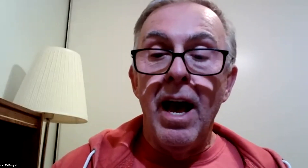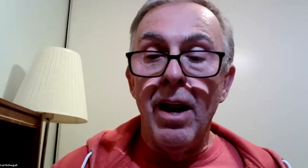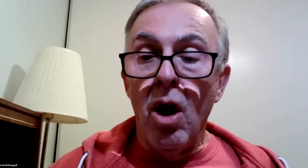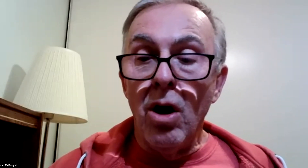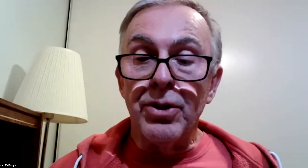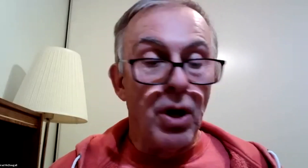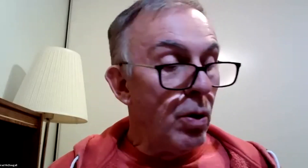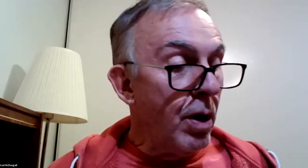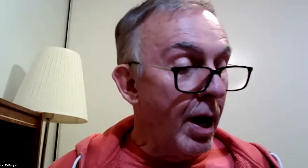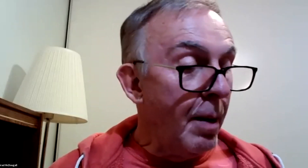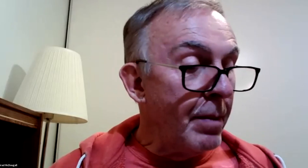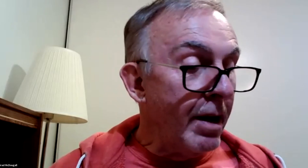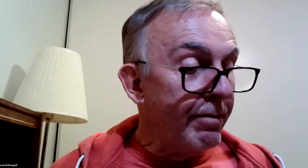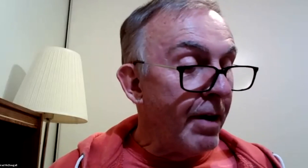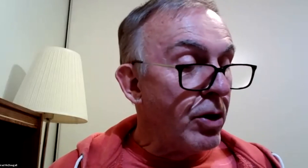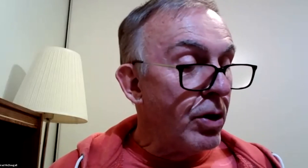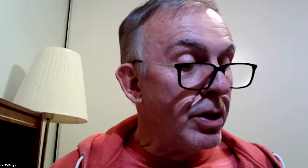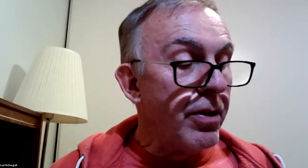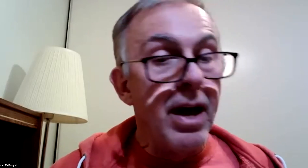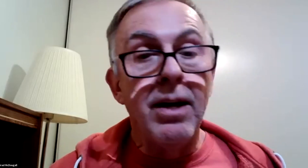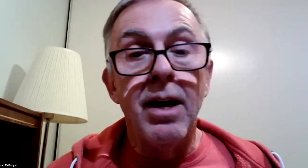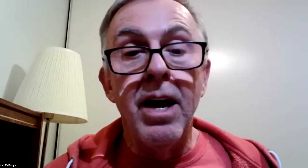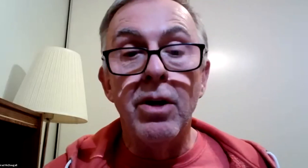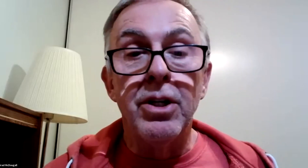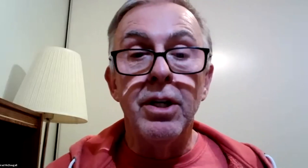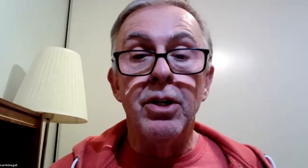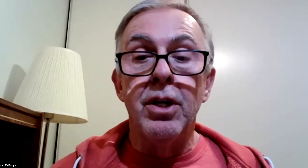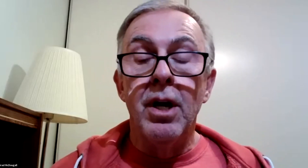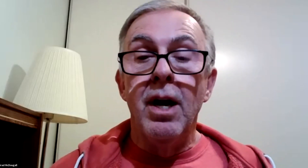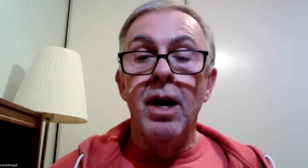And also, if I could thank Canadian Heritage